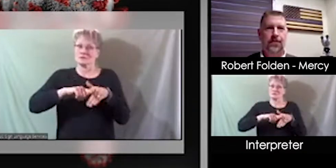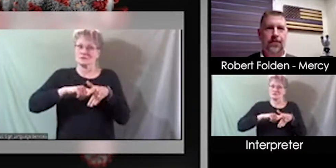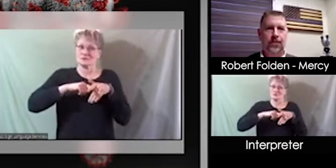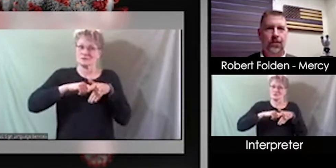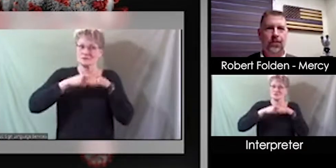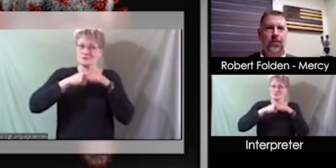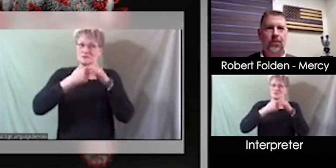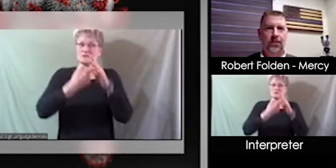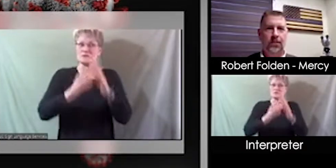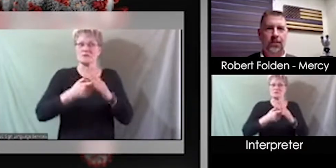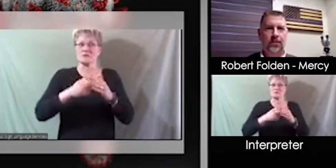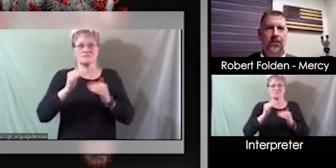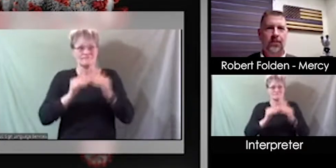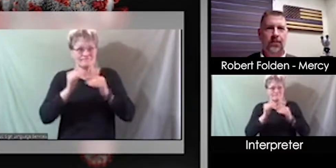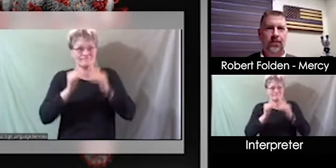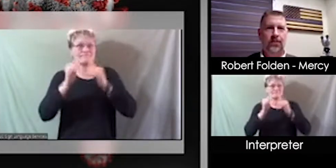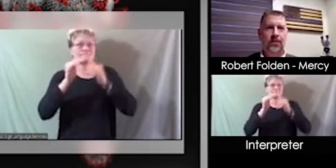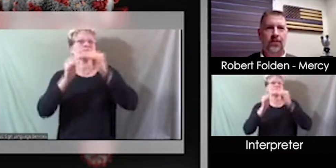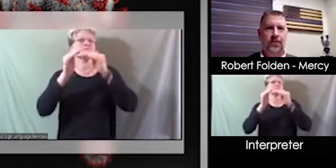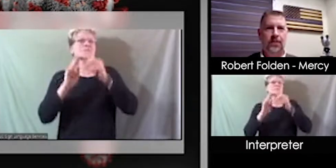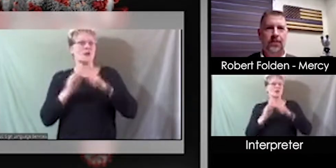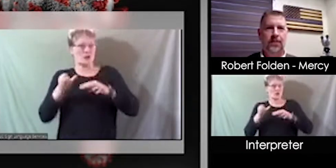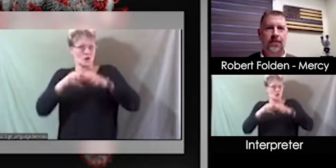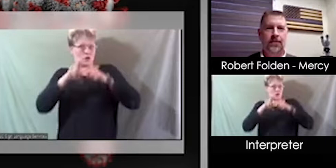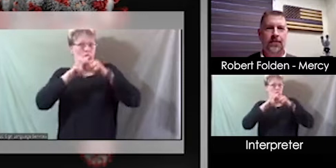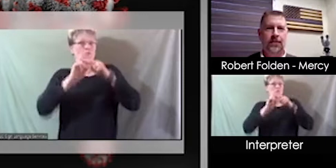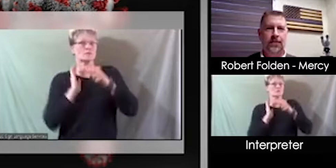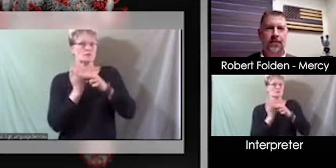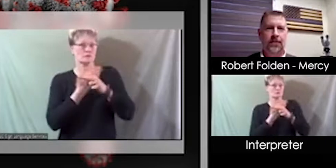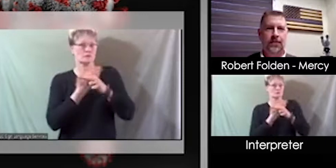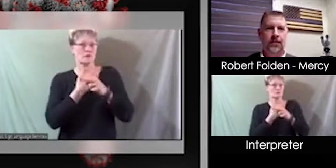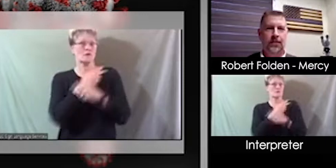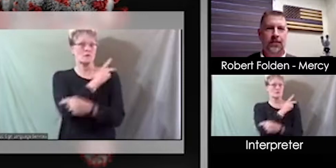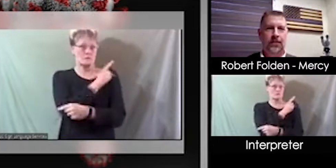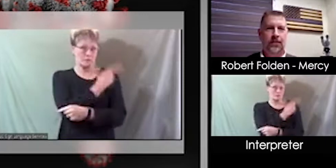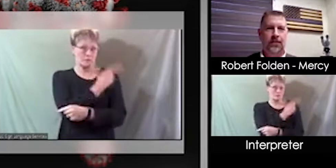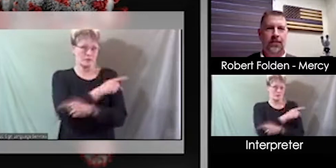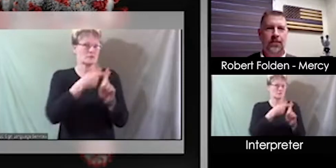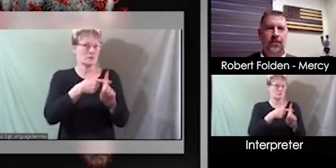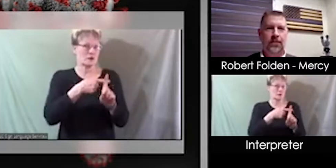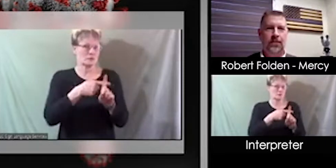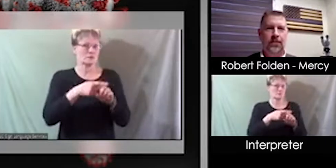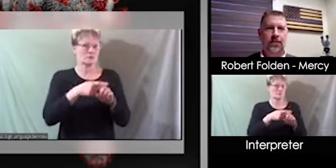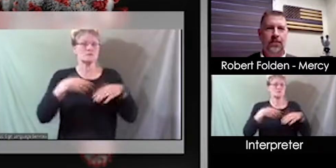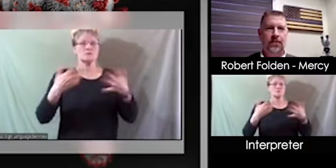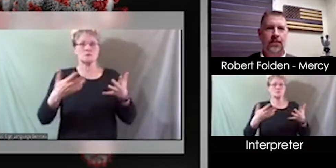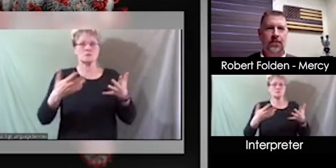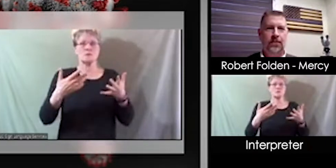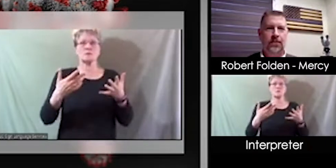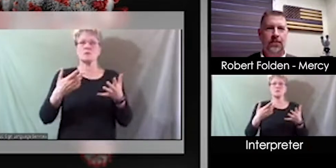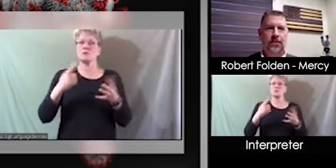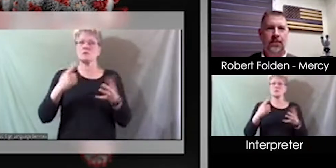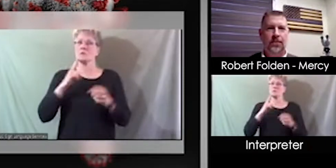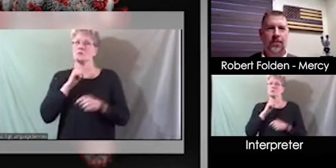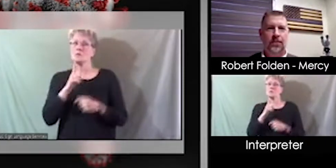really reinforces why it's so important for all of us to heed the the Governor's stay-at-home order and to limit